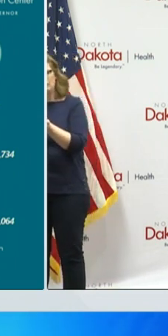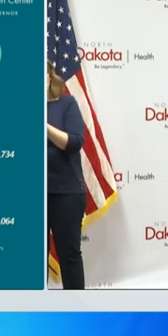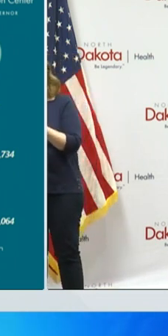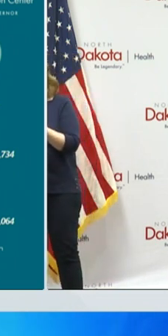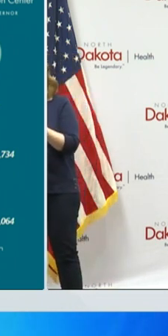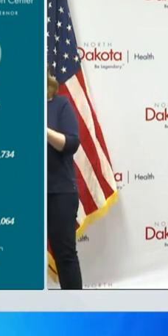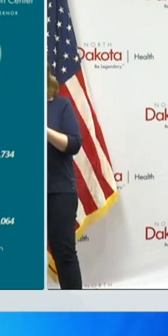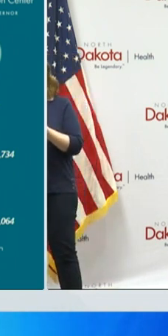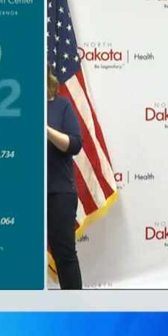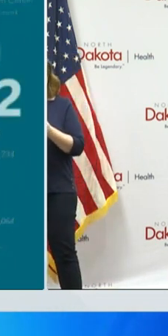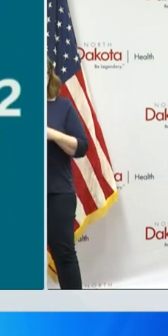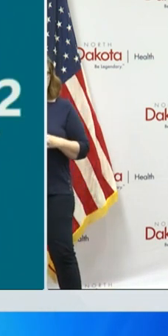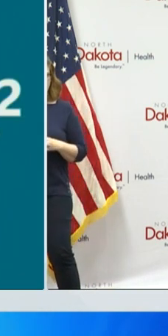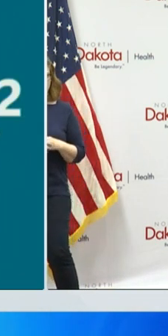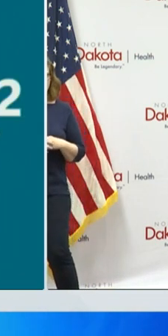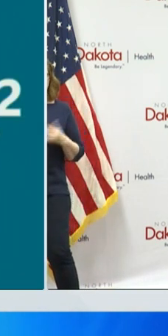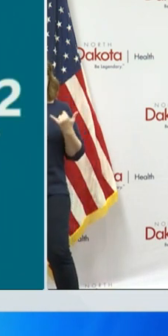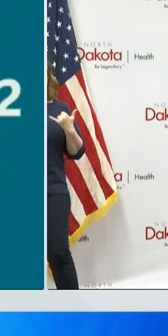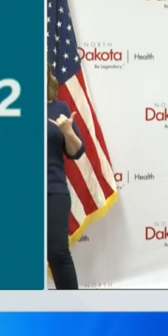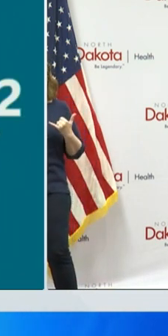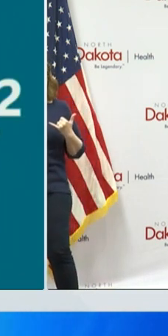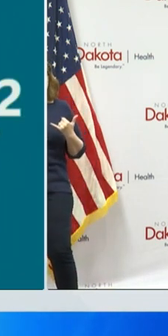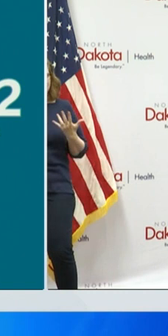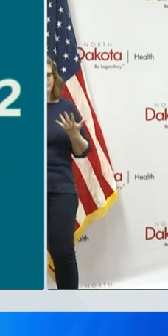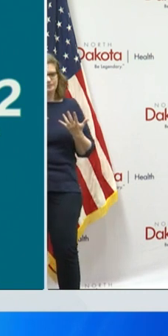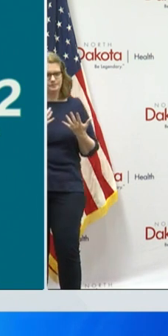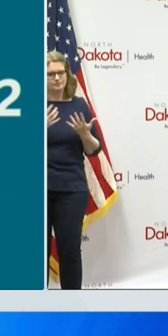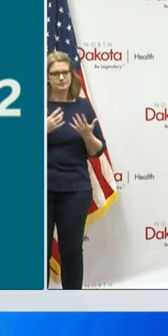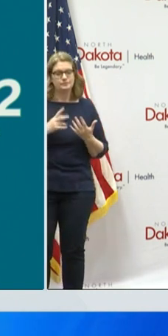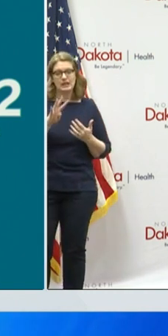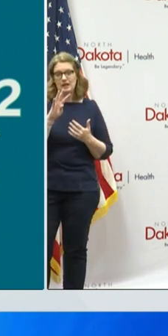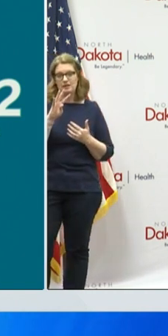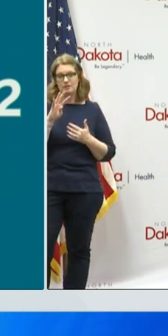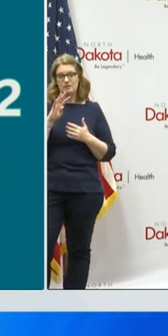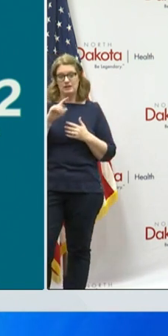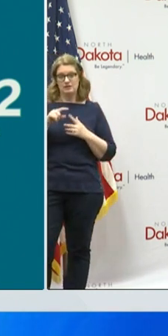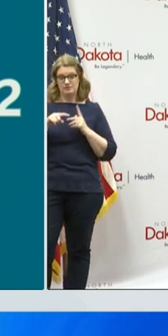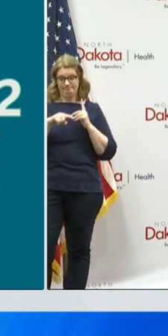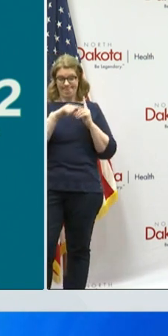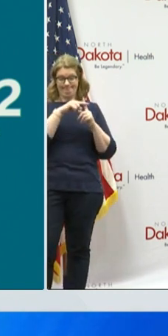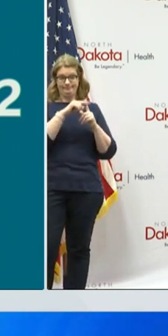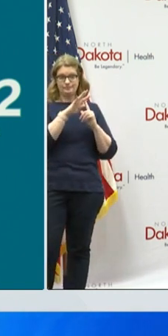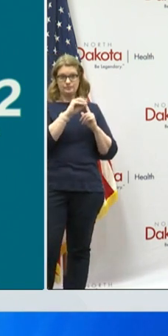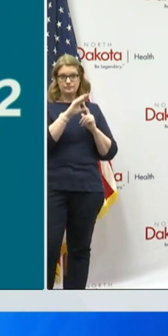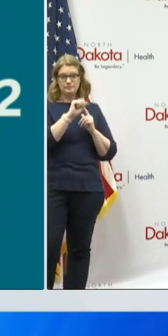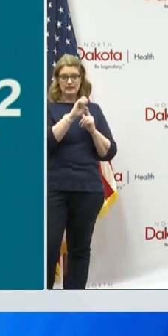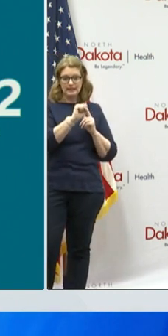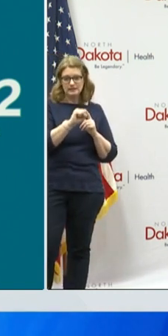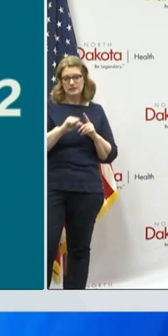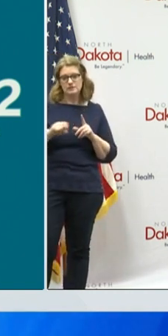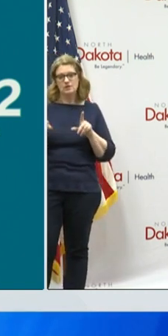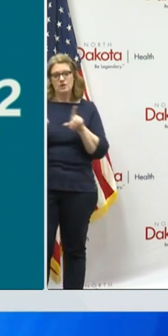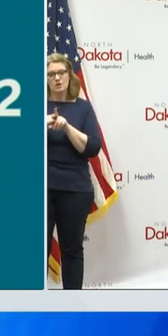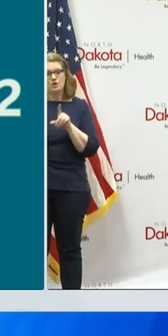LIVE IN HIGH RISK AREAS, SO THAT COULD BE HEALTHCARE WORKERS OR PERHAPS PEOPLE IN LONG-TERM CARE.